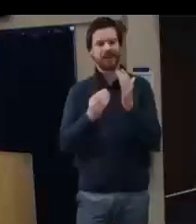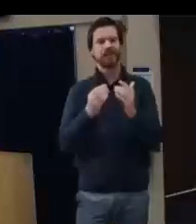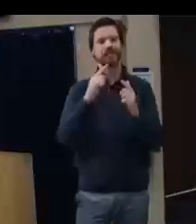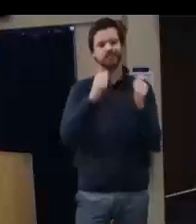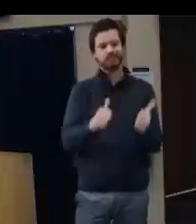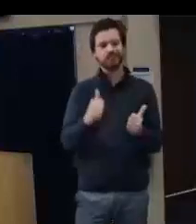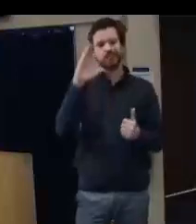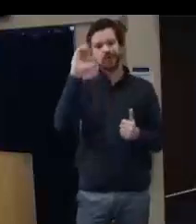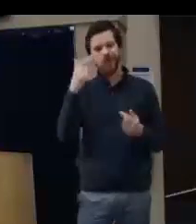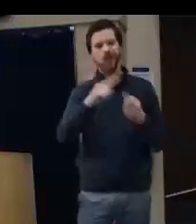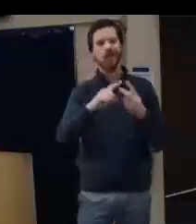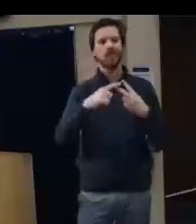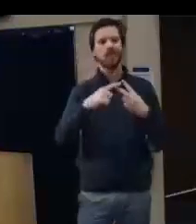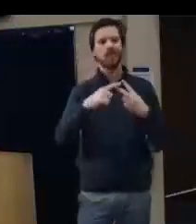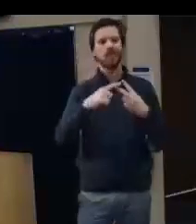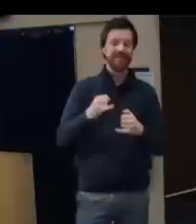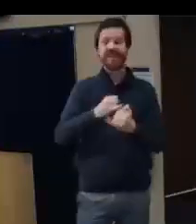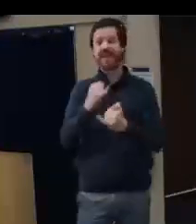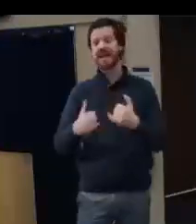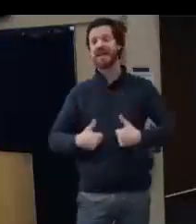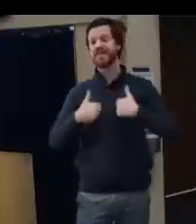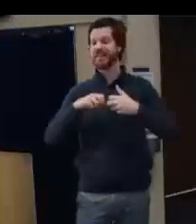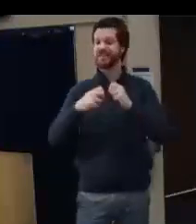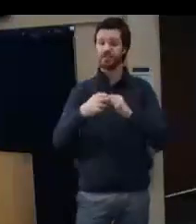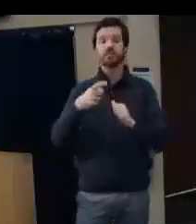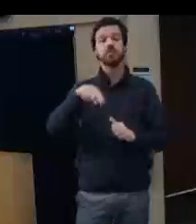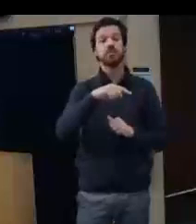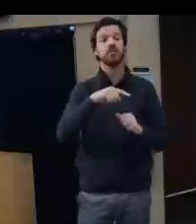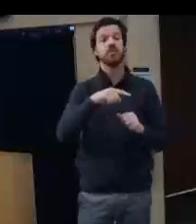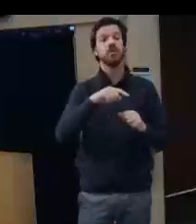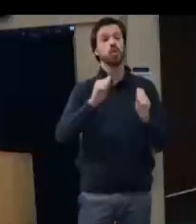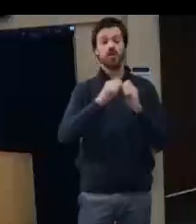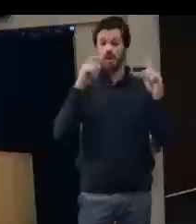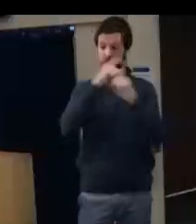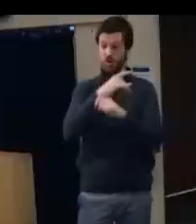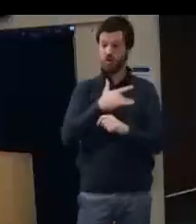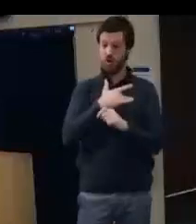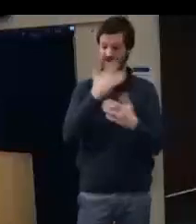health end of life issues and of our patients with complex congenital heart disease will face these